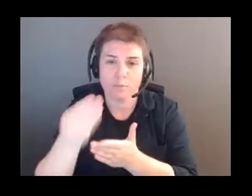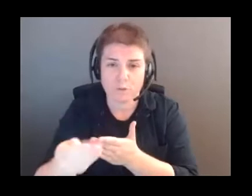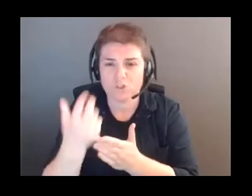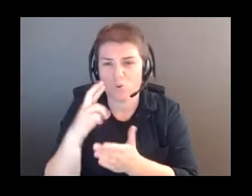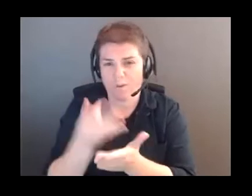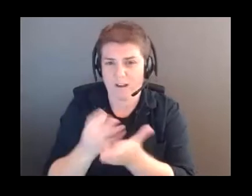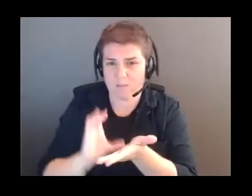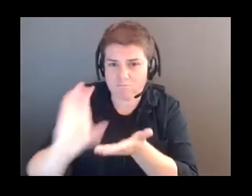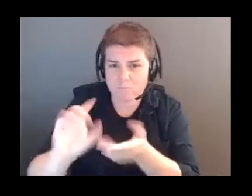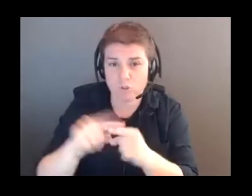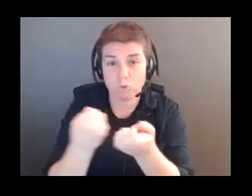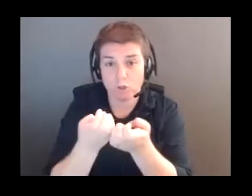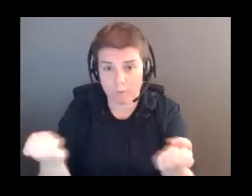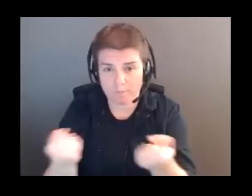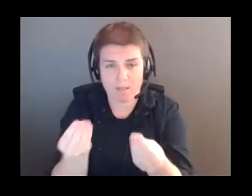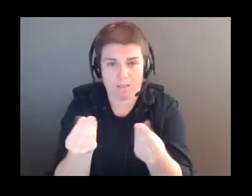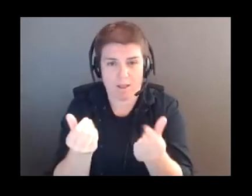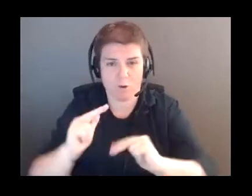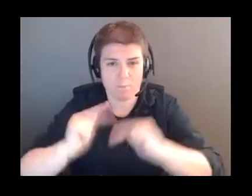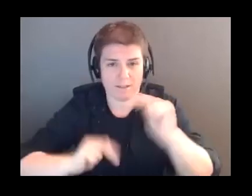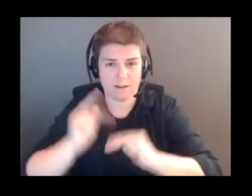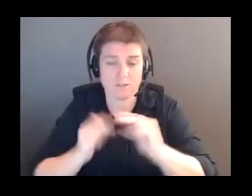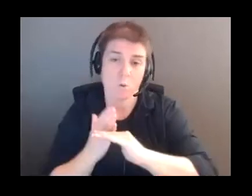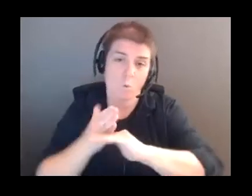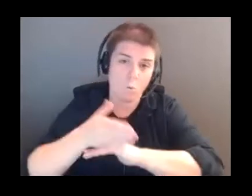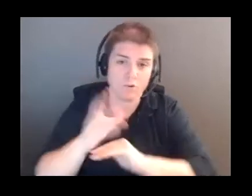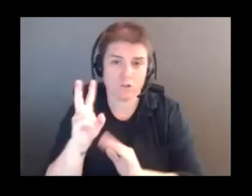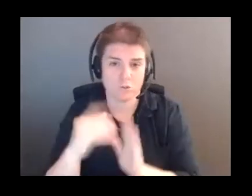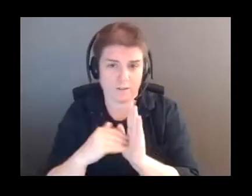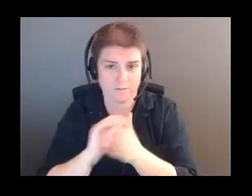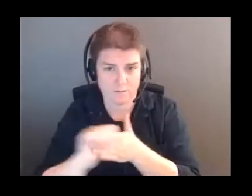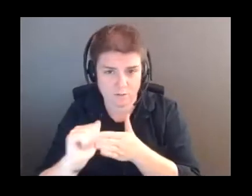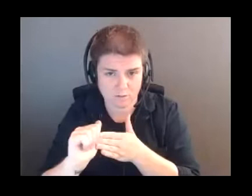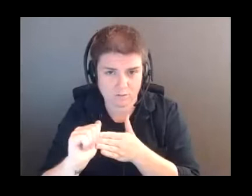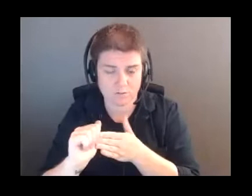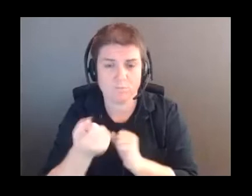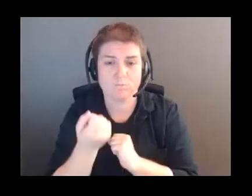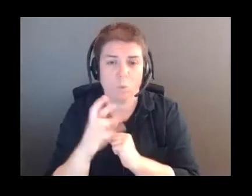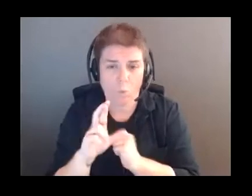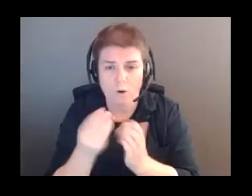equipment, land, or buildings over a total of $2,000 as well as purchase of any equipment